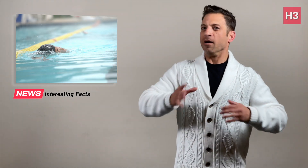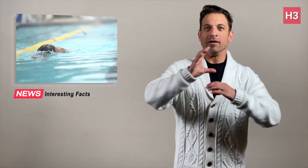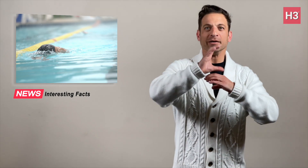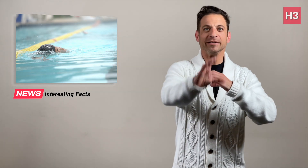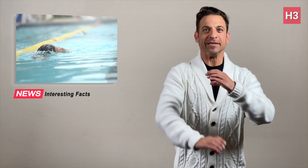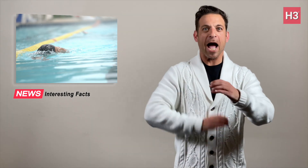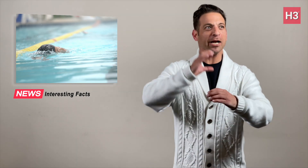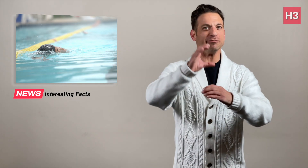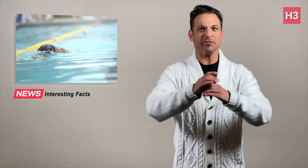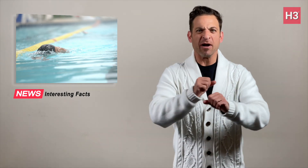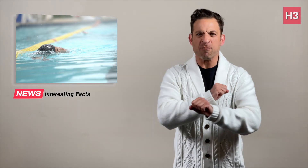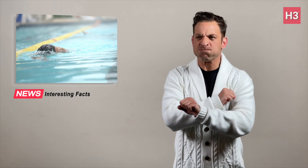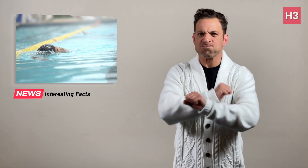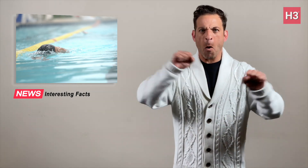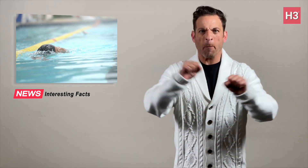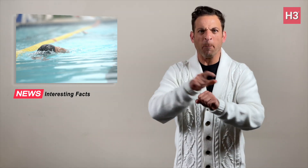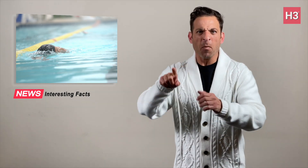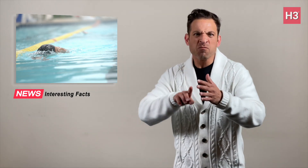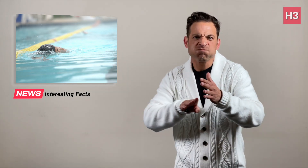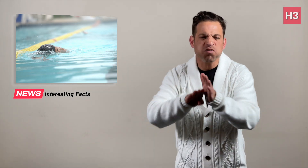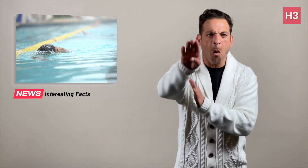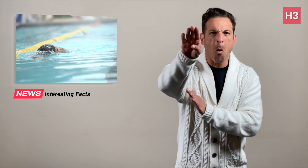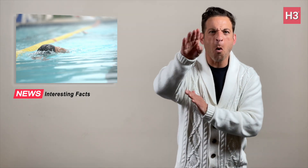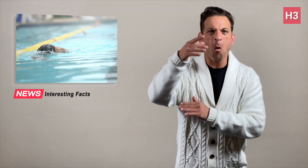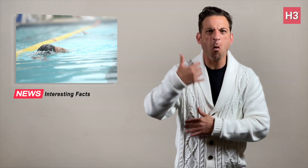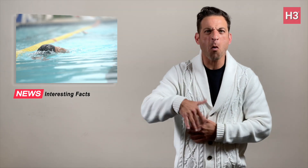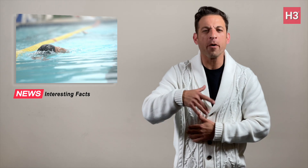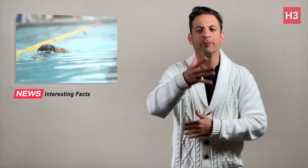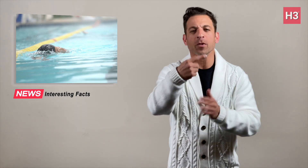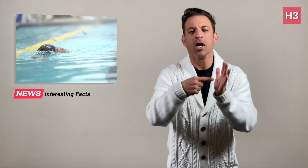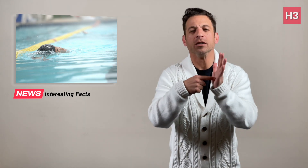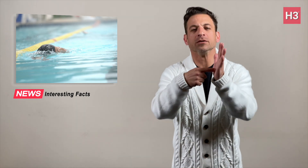has changed during the 21st century.